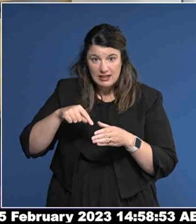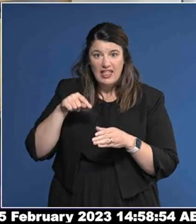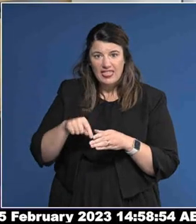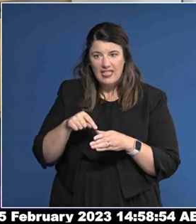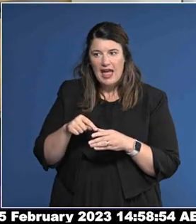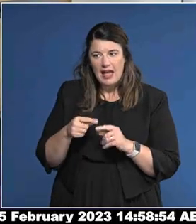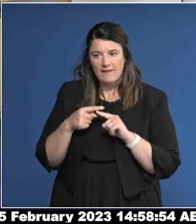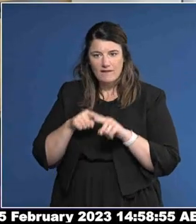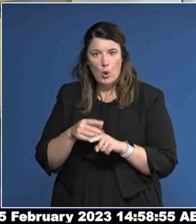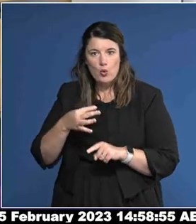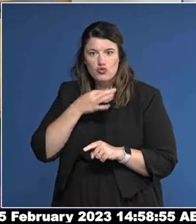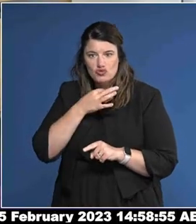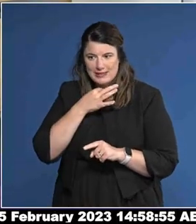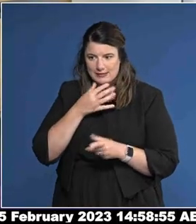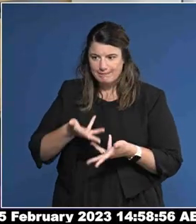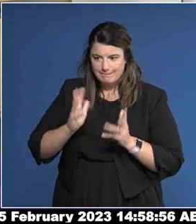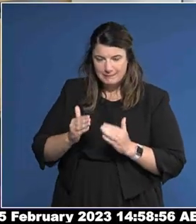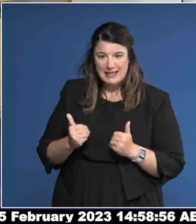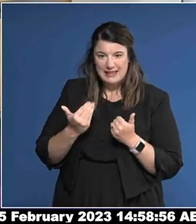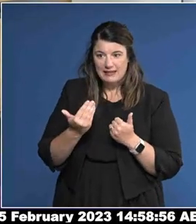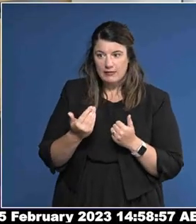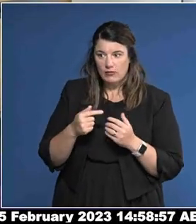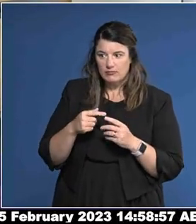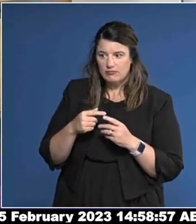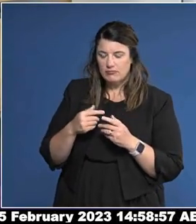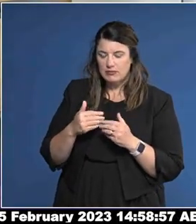proportionate to the scale of the organisation and any breaches.